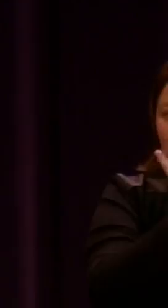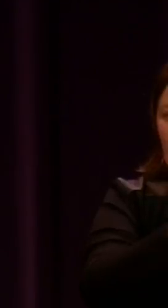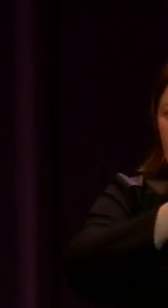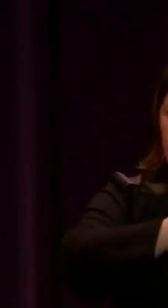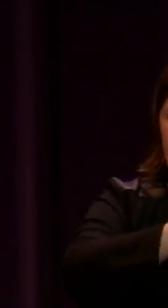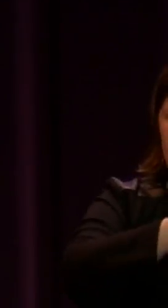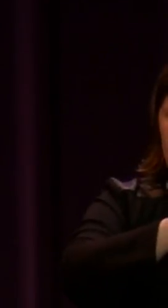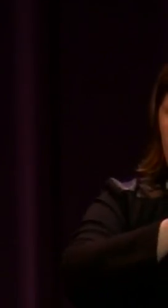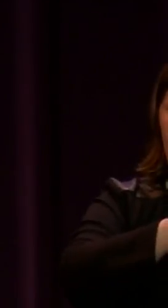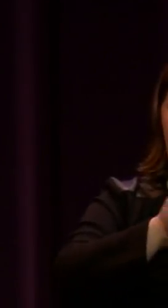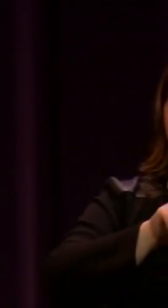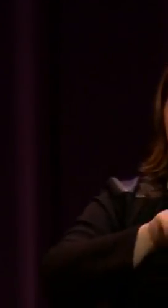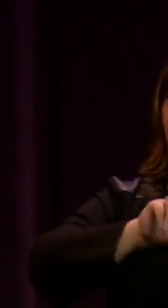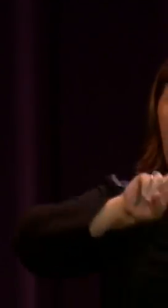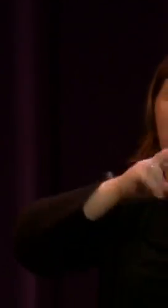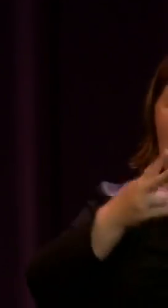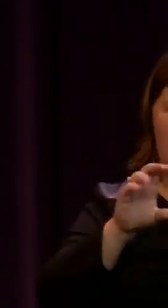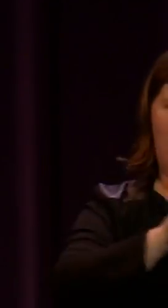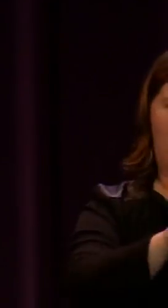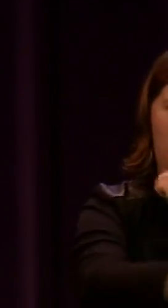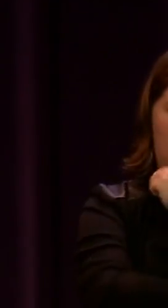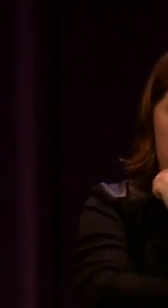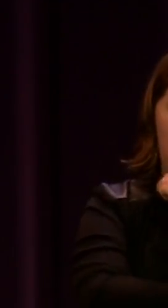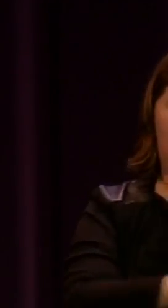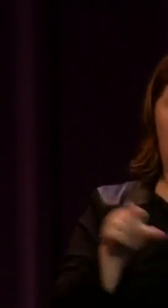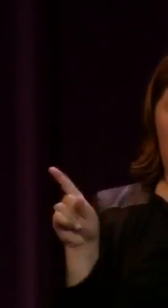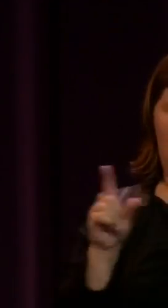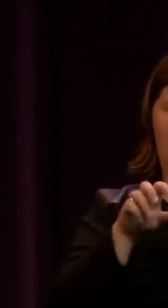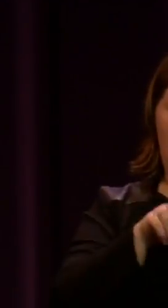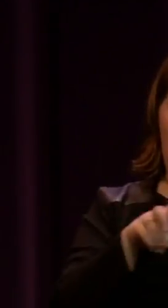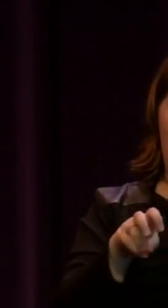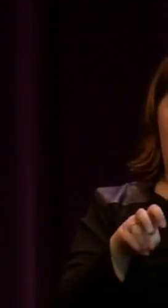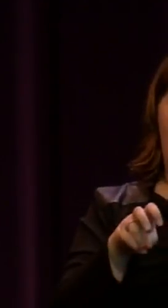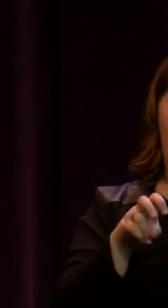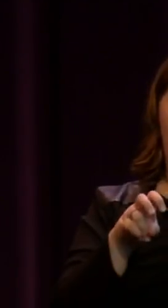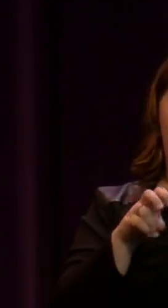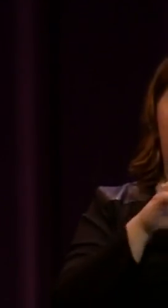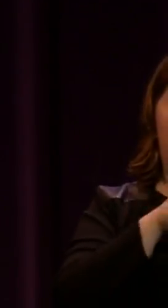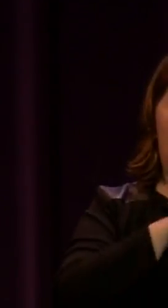THERE WAS A SECOND RATIFIED BY THE COUNCIL BUT NOT BY THE CITIZENS IN 1987.